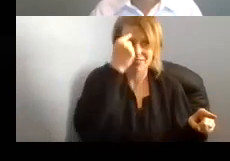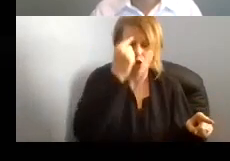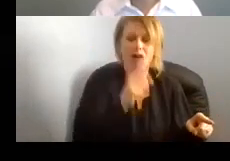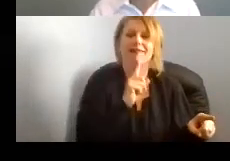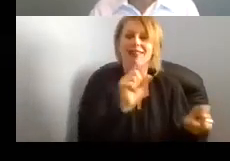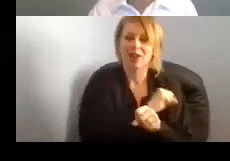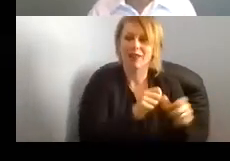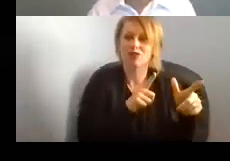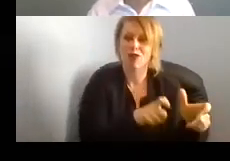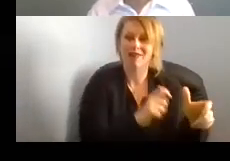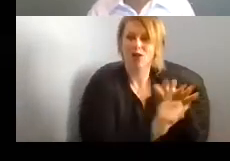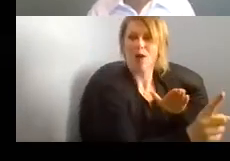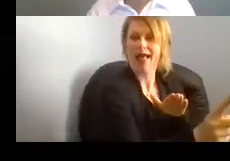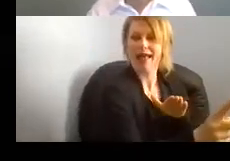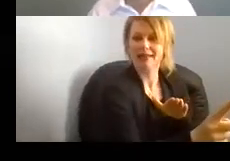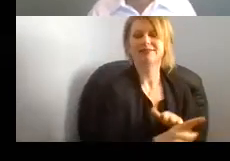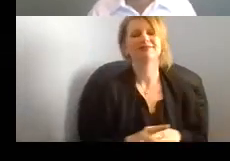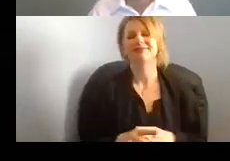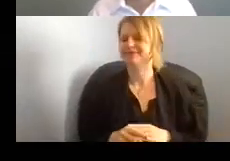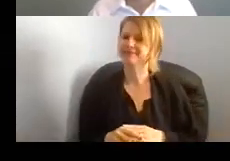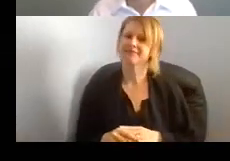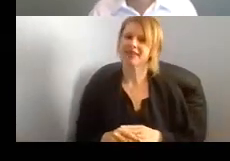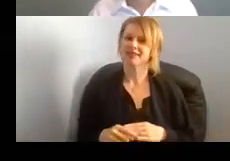And so just having some conversation with those that you care about – you